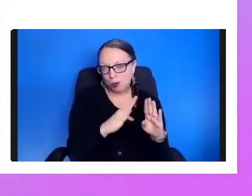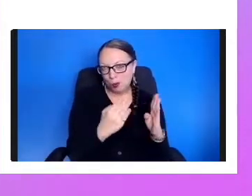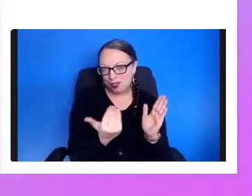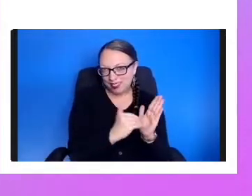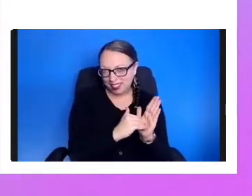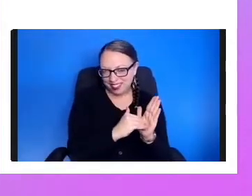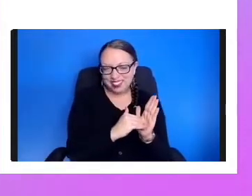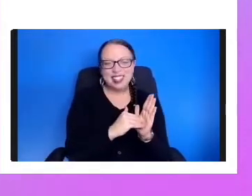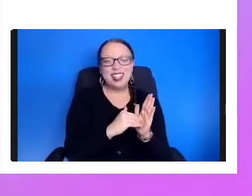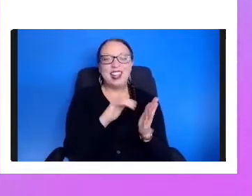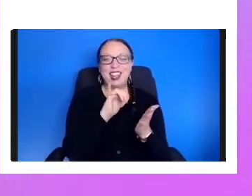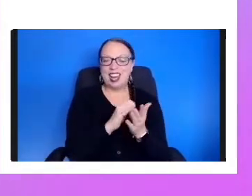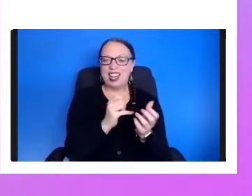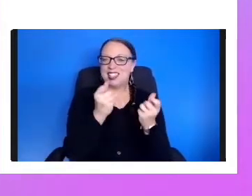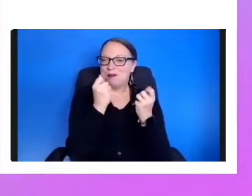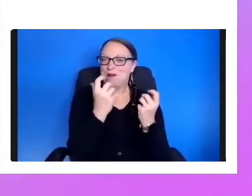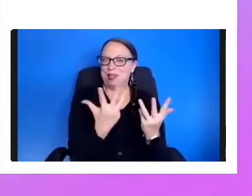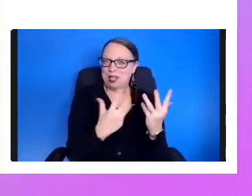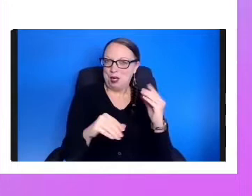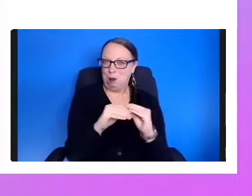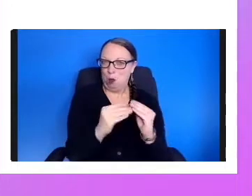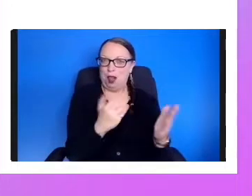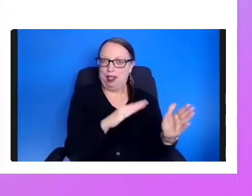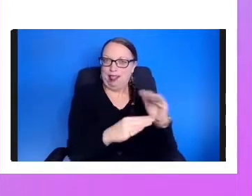many, many more layers that can come in.